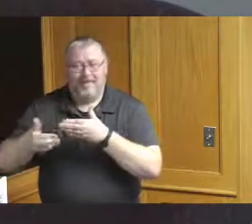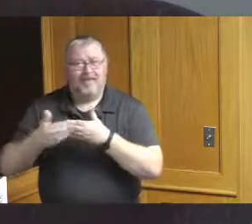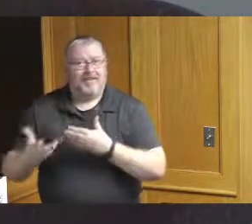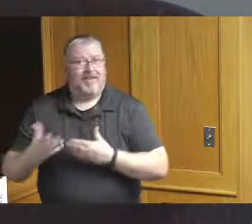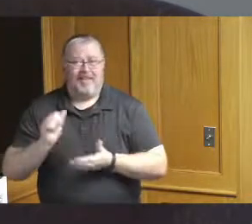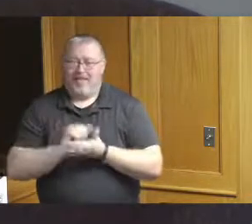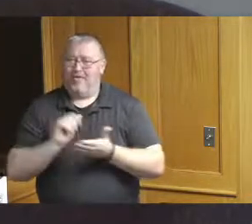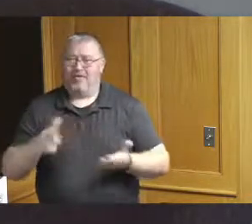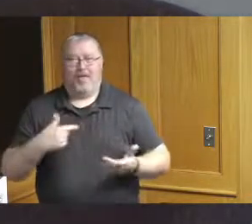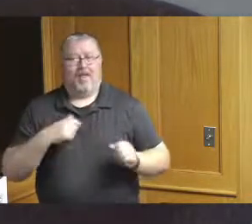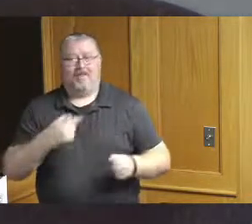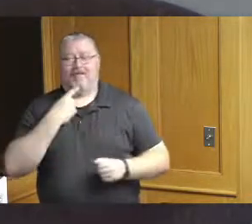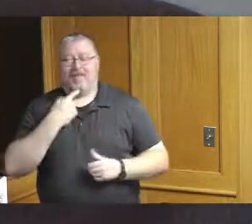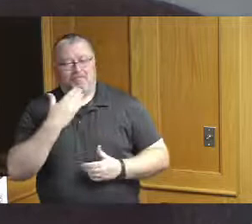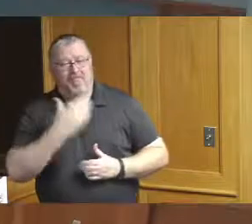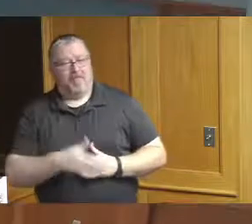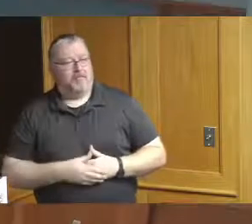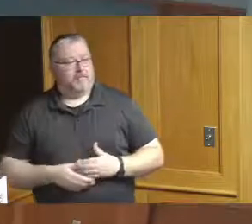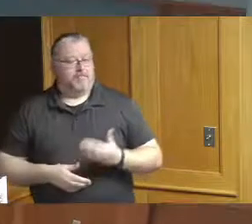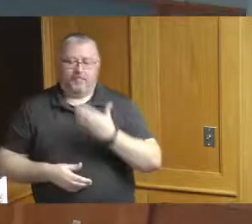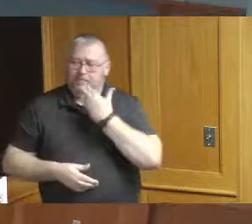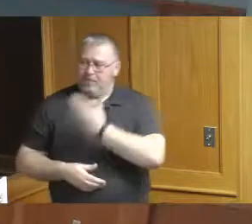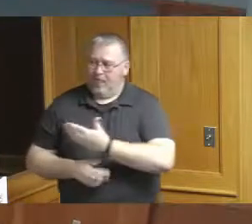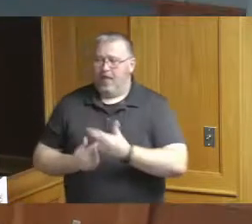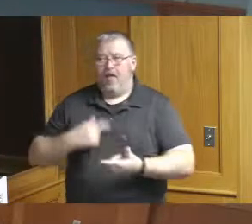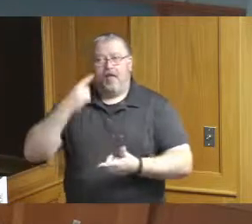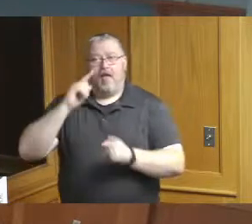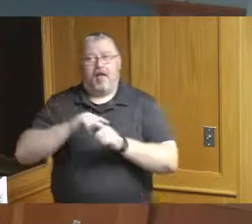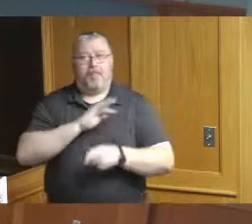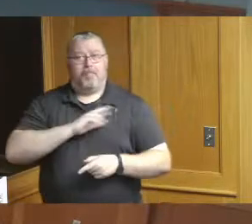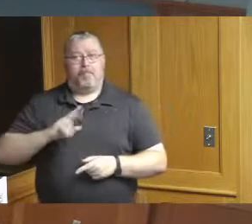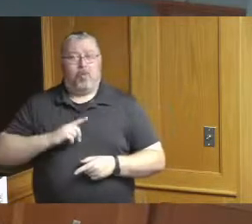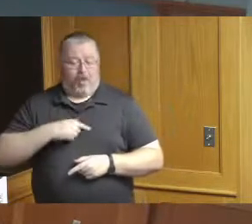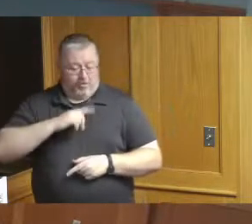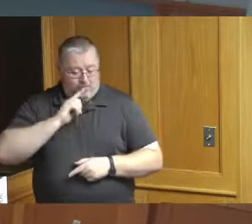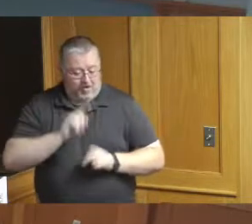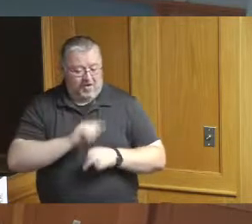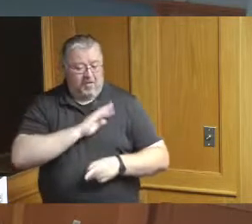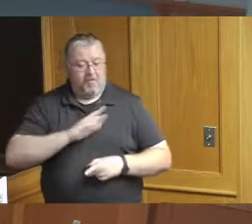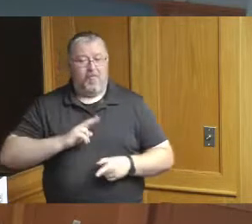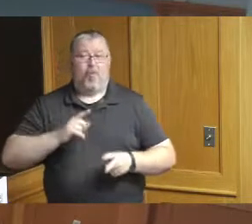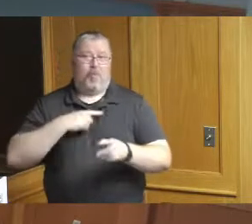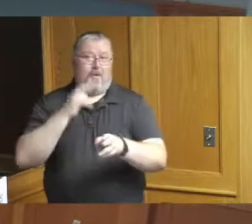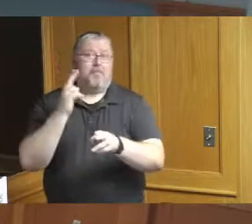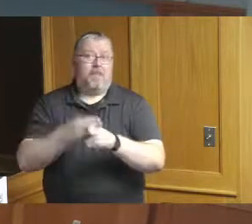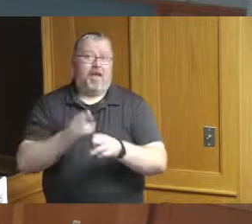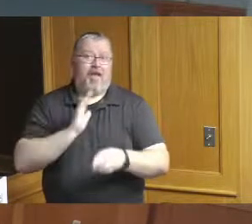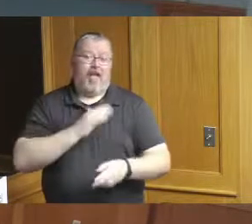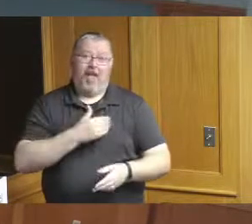i have thank you and i think as a board I'm sure as a board we have indicated our disapproval about